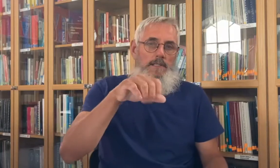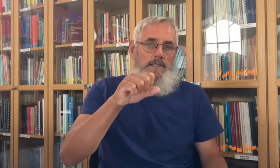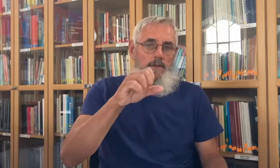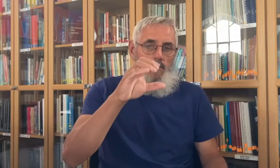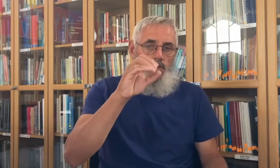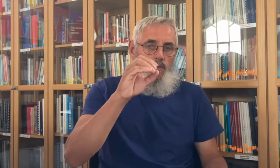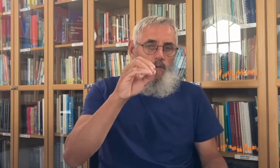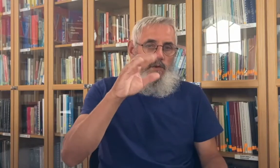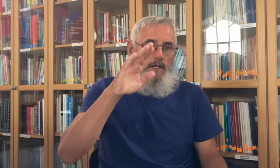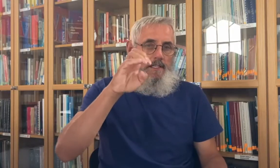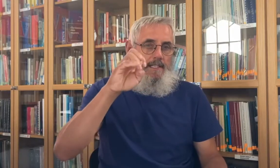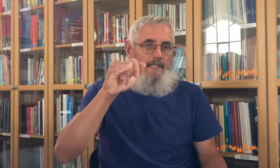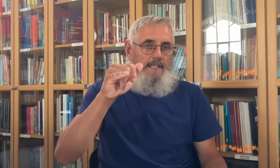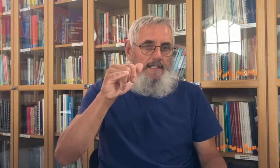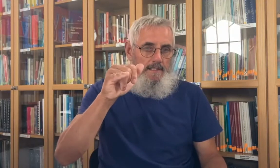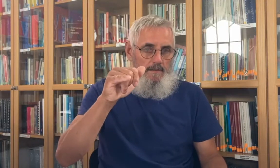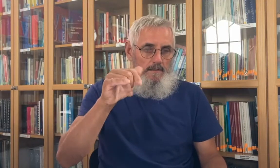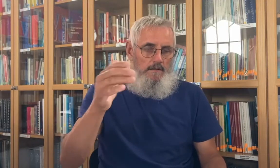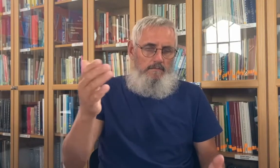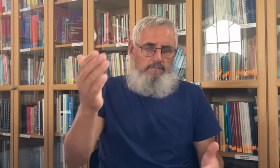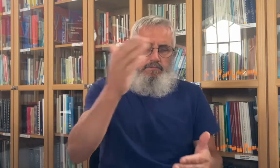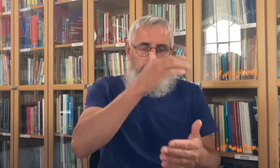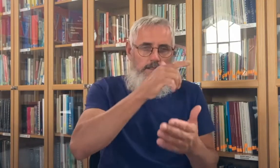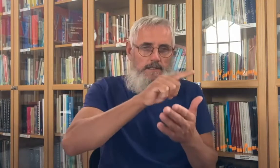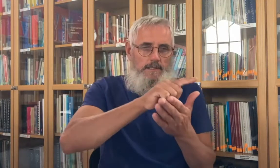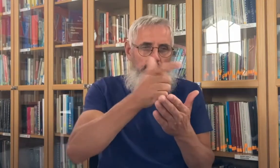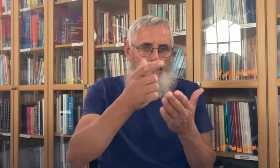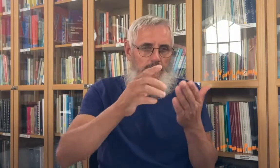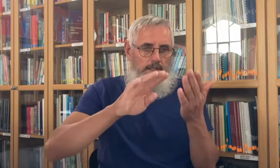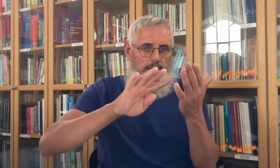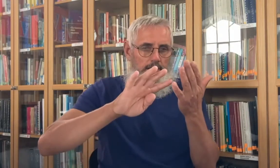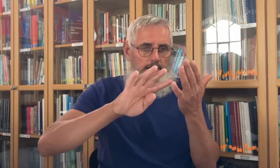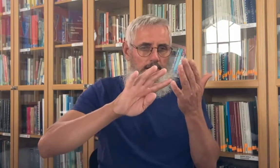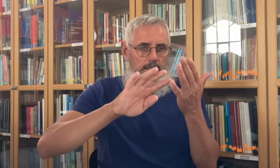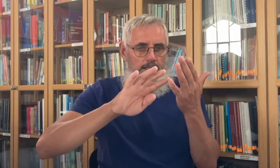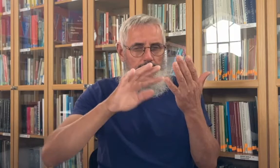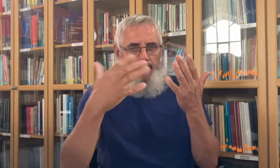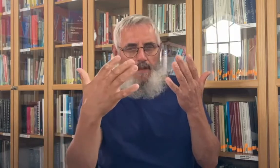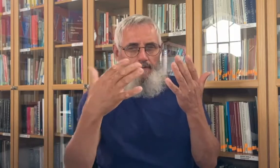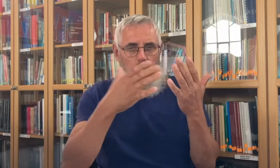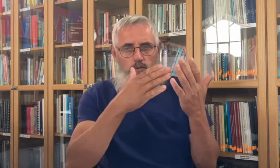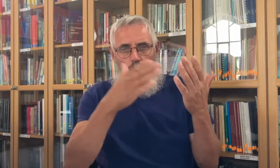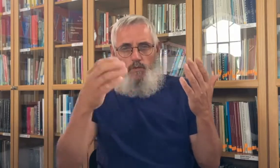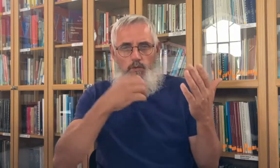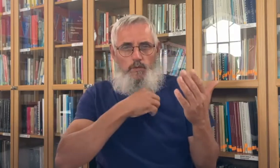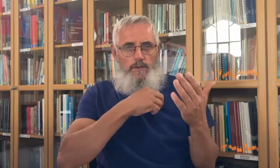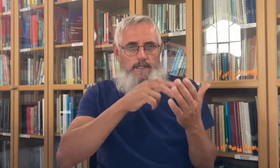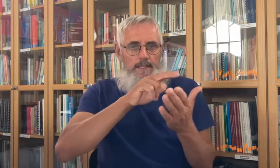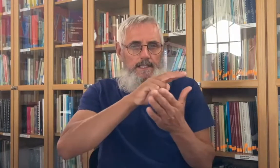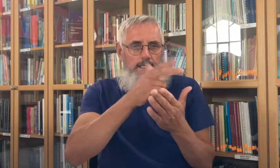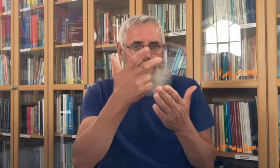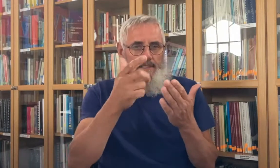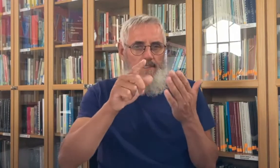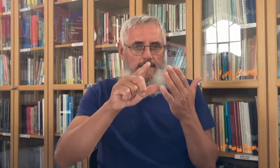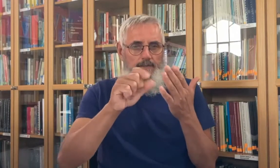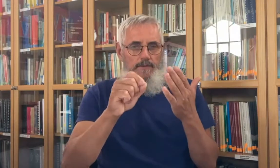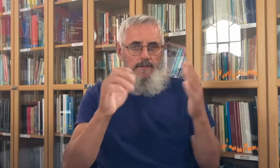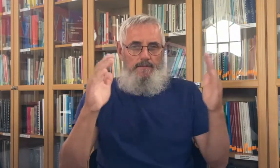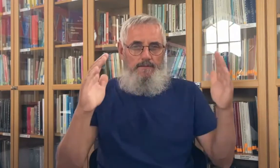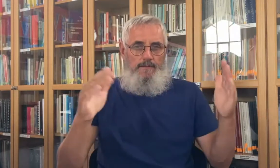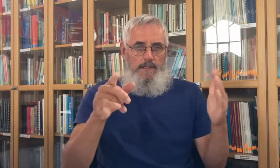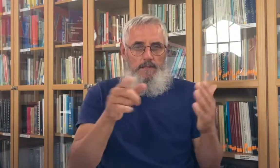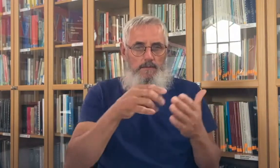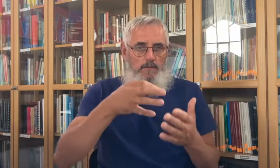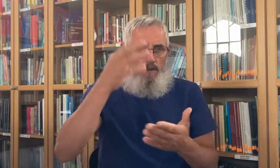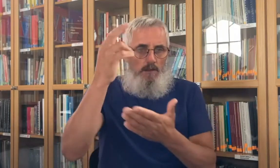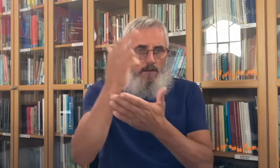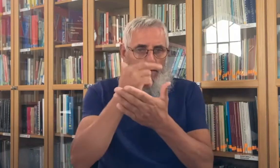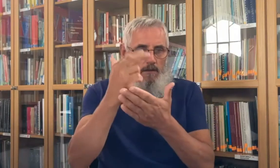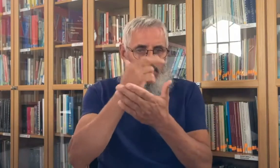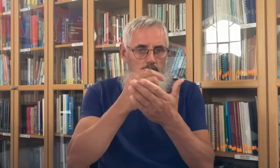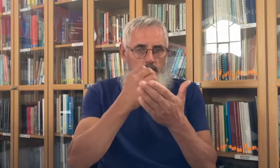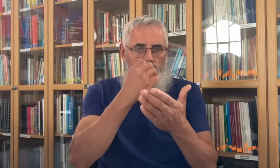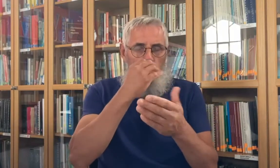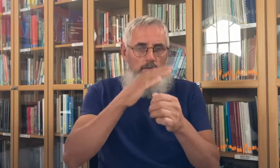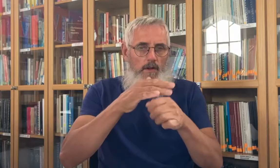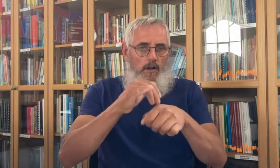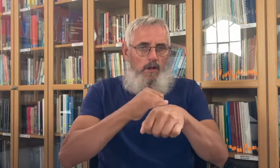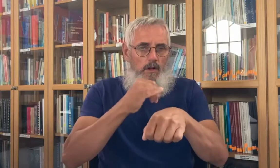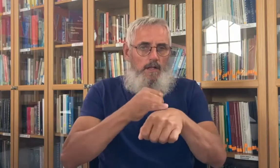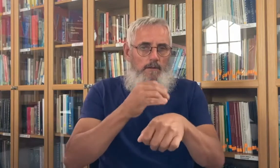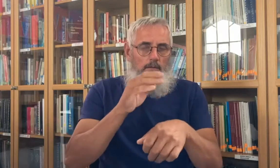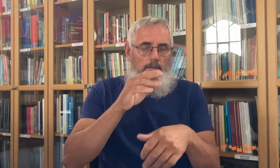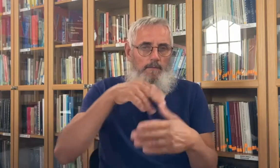Thomas Cooley (1795-1870) was a great Deaf painter with wonderful use of colour in his portraits.